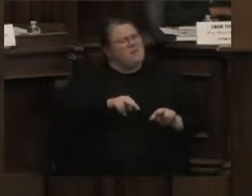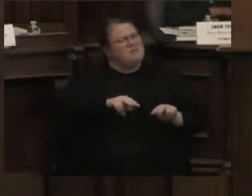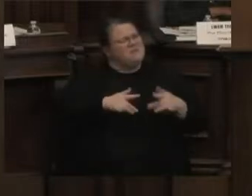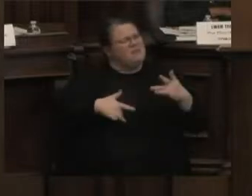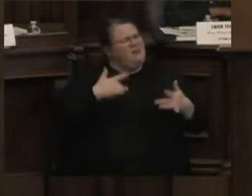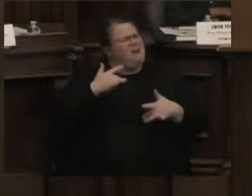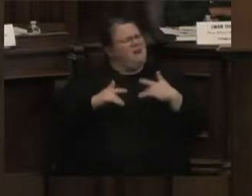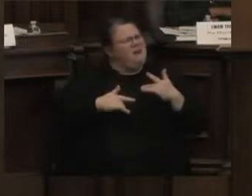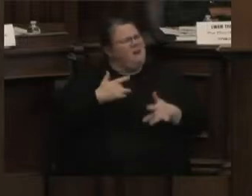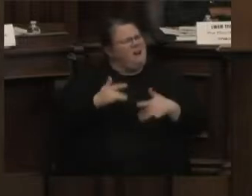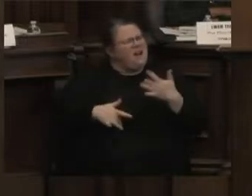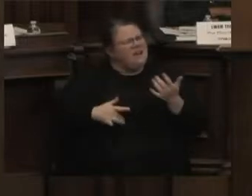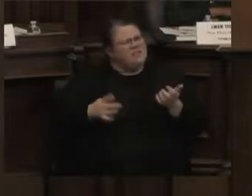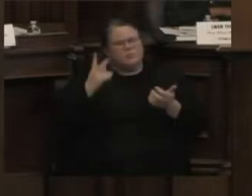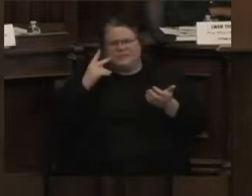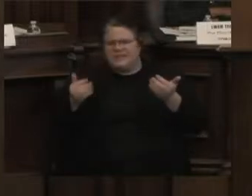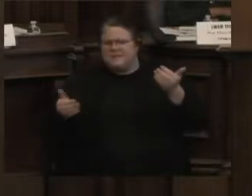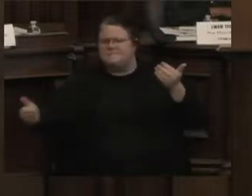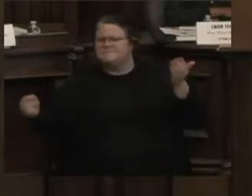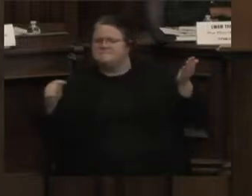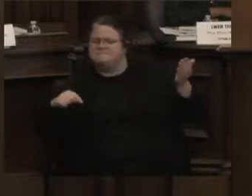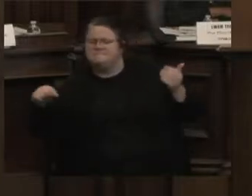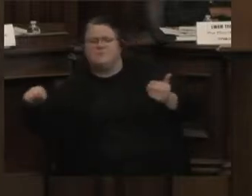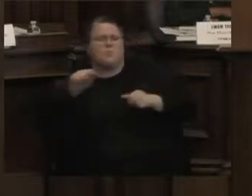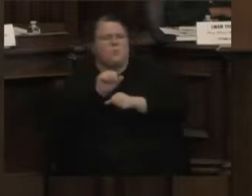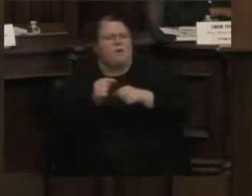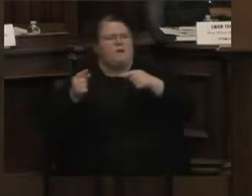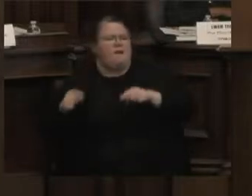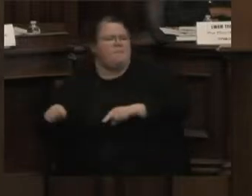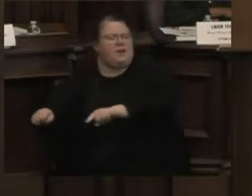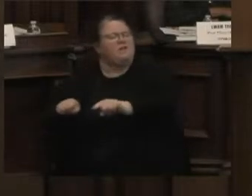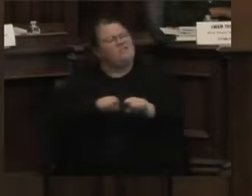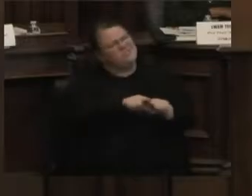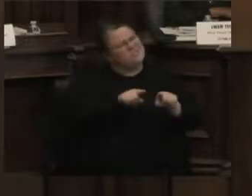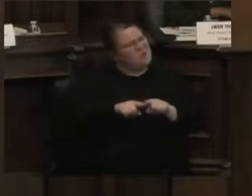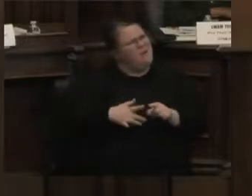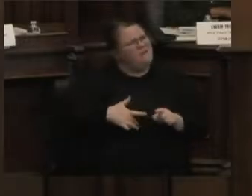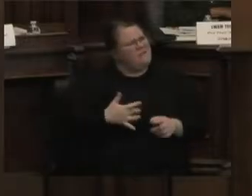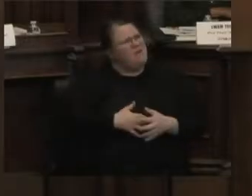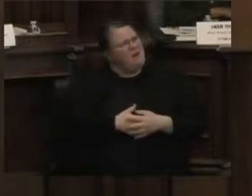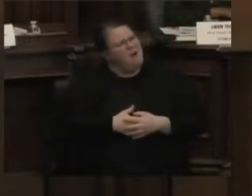the direction that we're going in. So for me, I'm excited